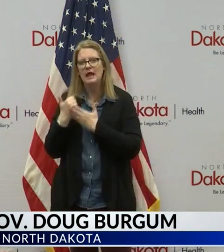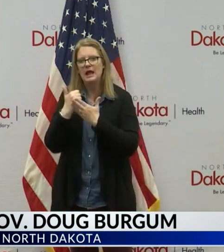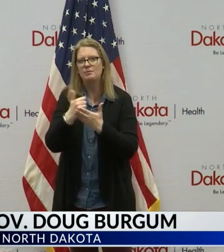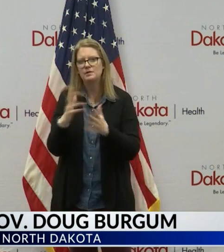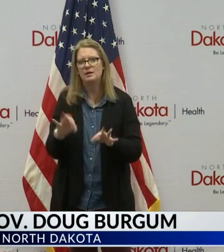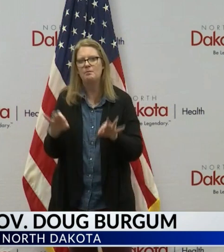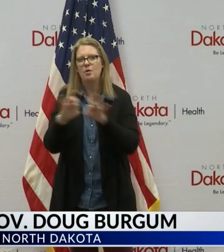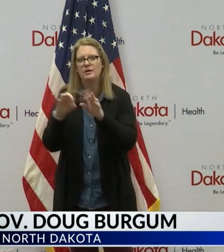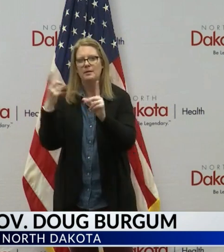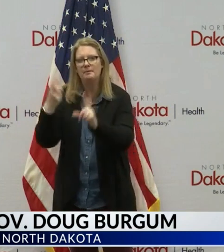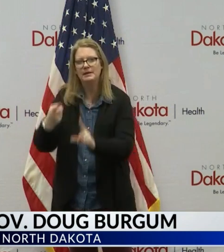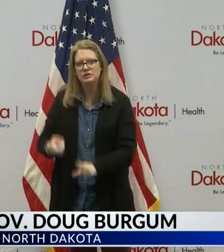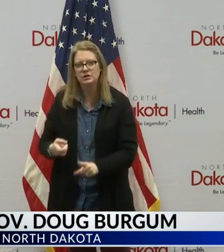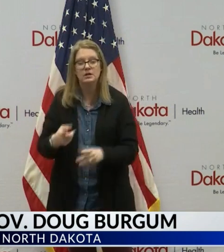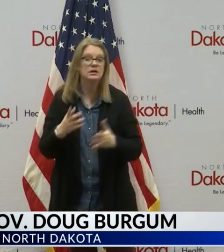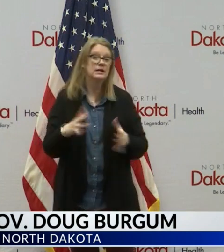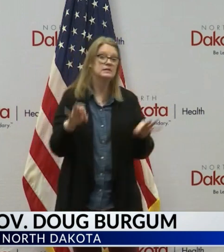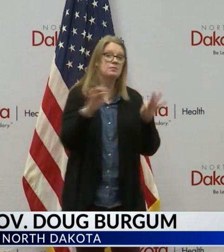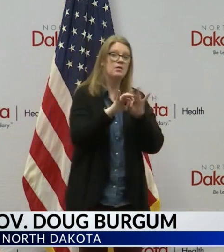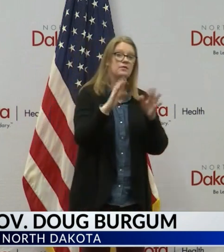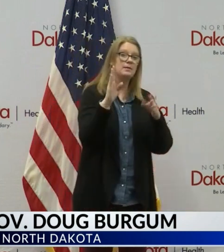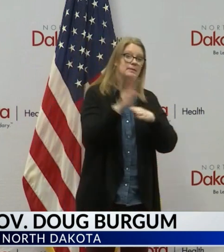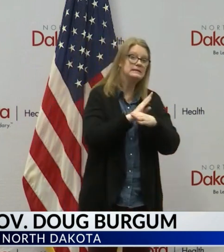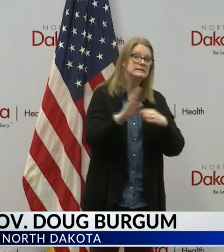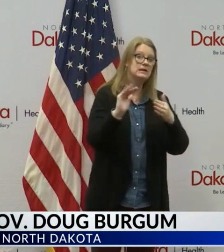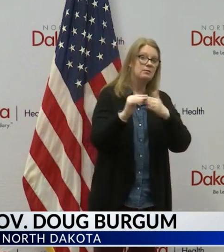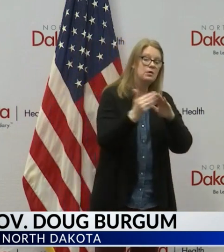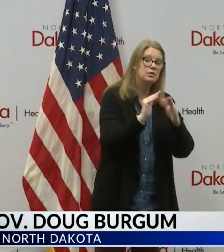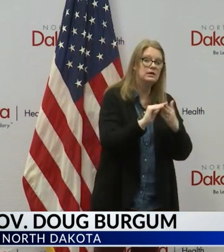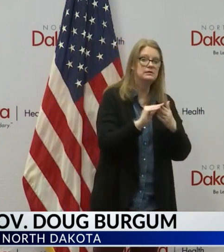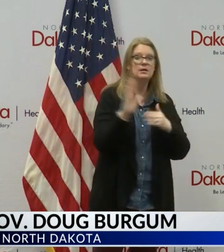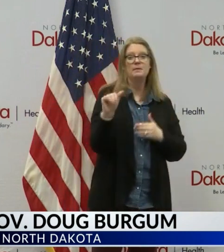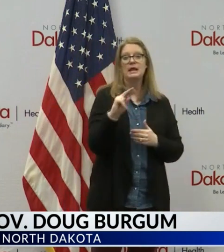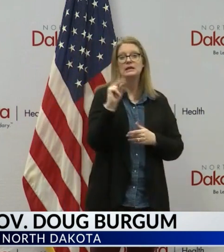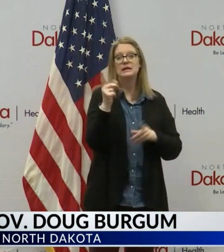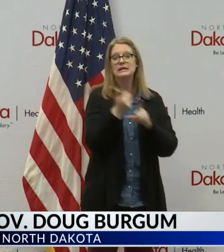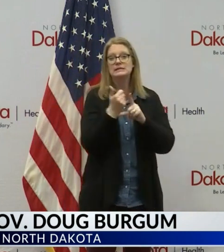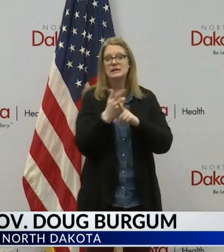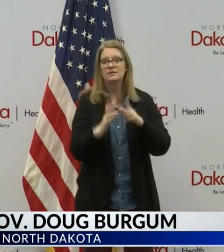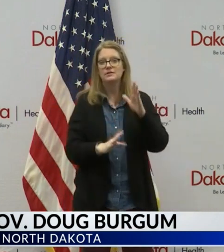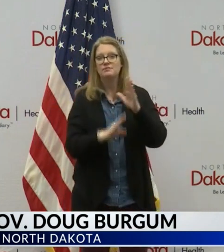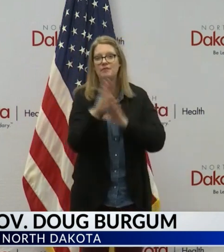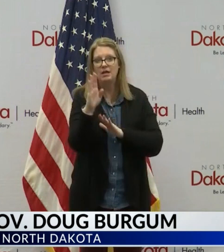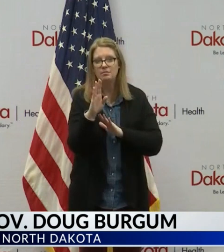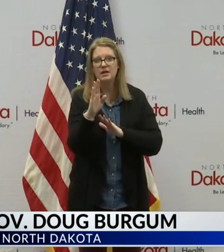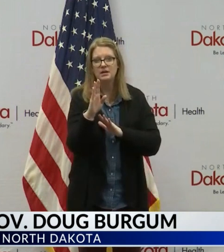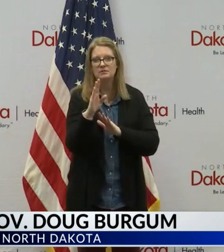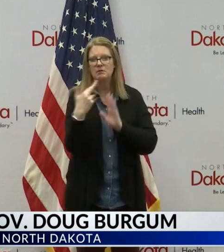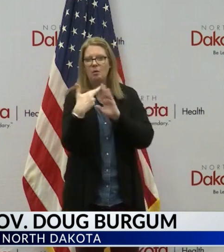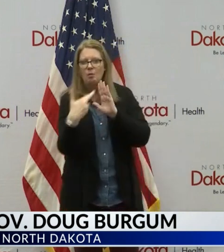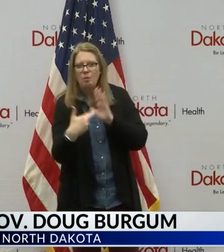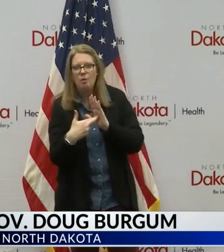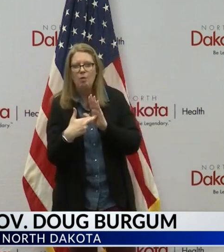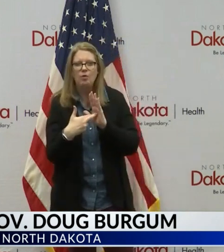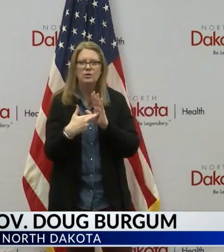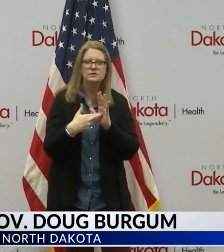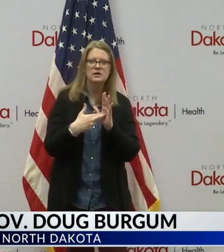AND THIS PANDEMIC IS ANOTHER EXAMPLE OF THE BANK OF NORTH DAKOTA DELIVERS ON THE MISSION.